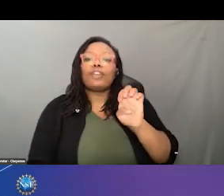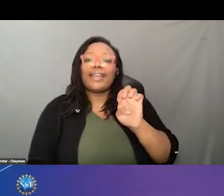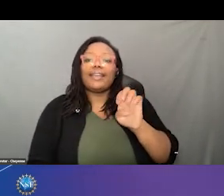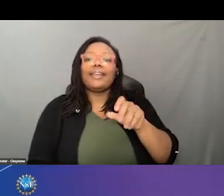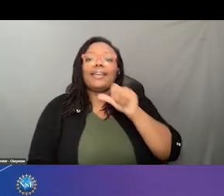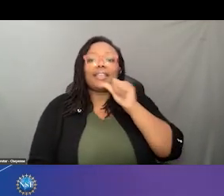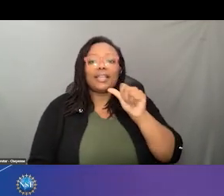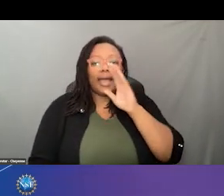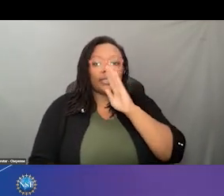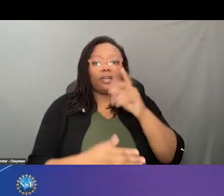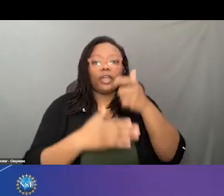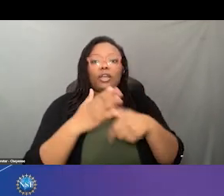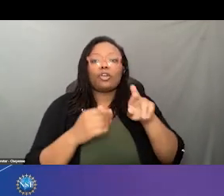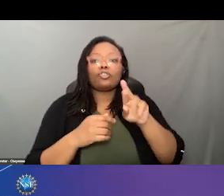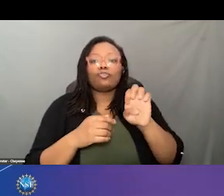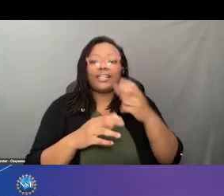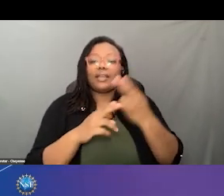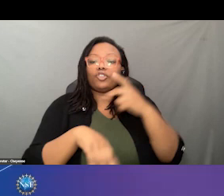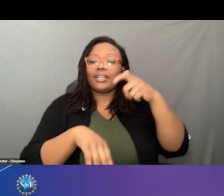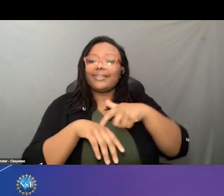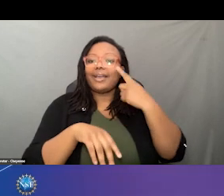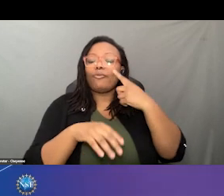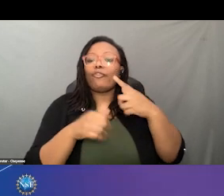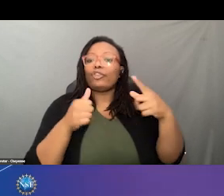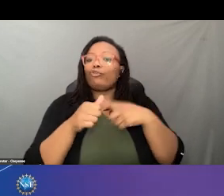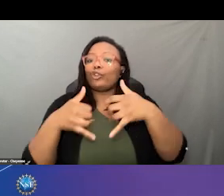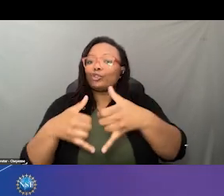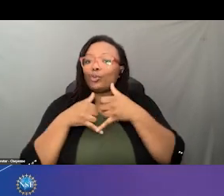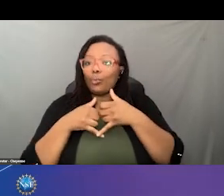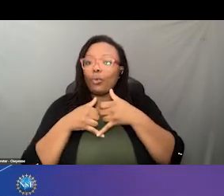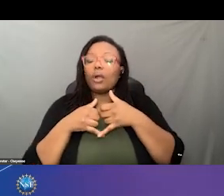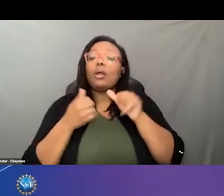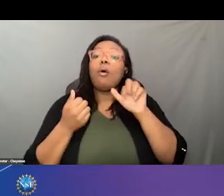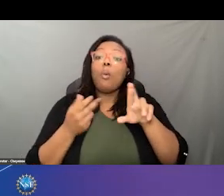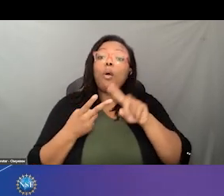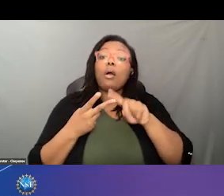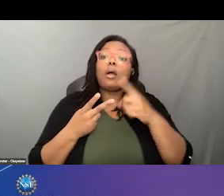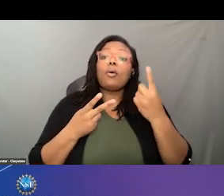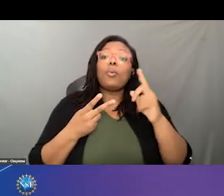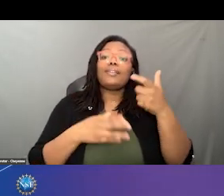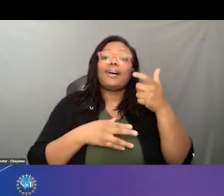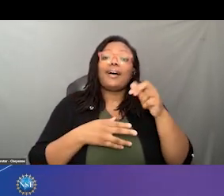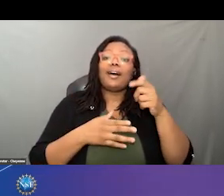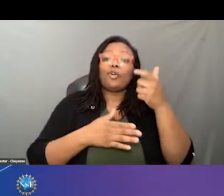the indirect cost rate that was used at the time for the original award, or one of the rates